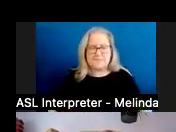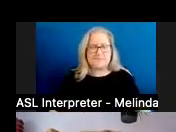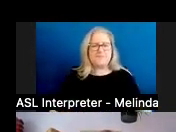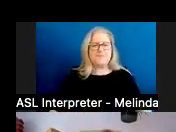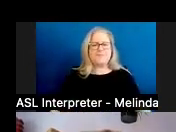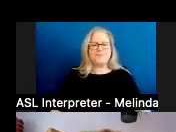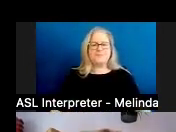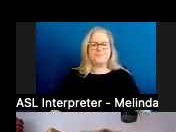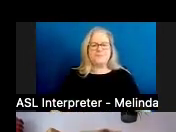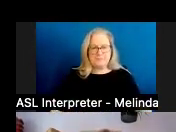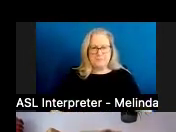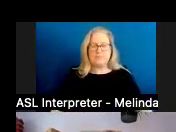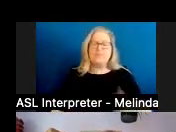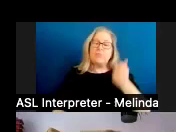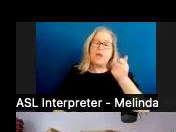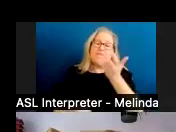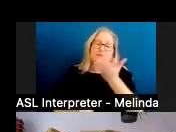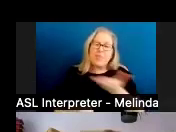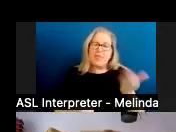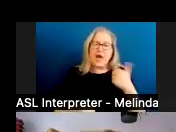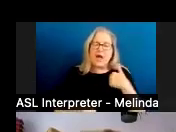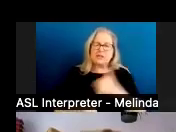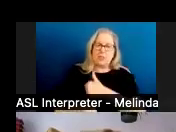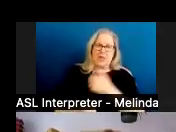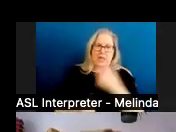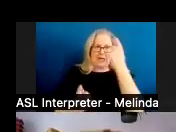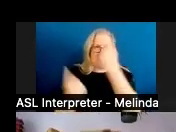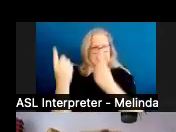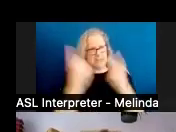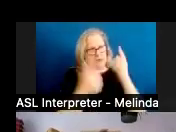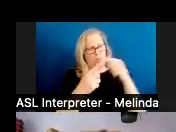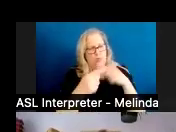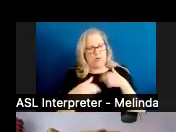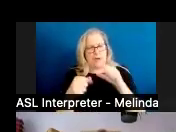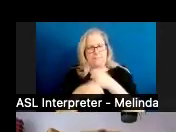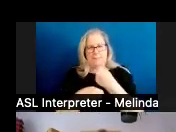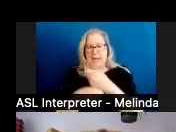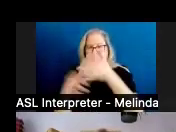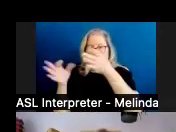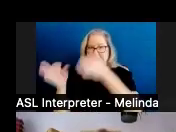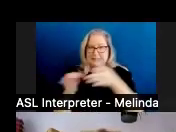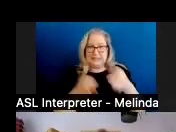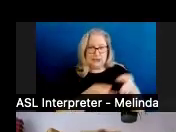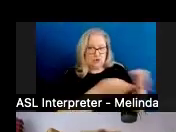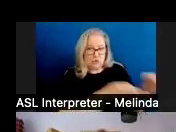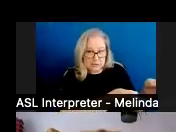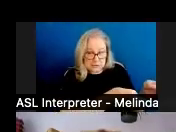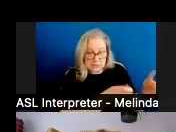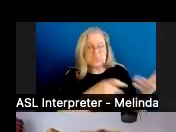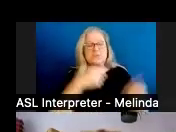So a couple things that we consider when we're making decisions on tough situations like the ones we're going to talk about.